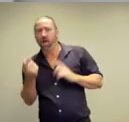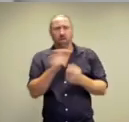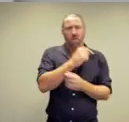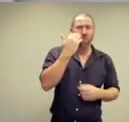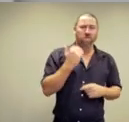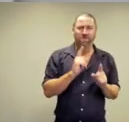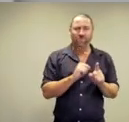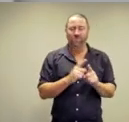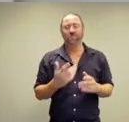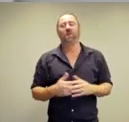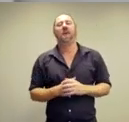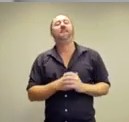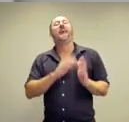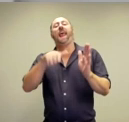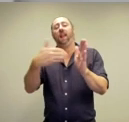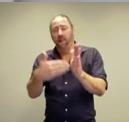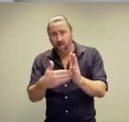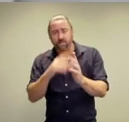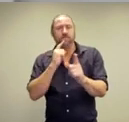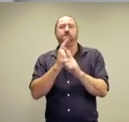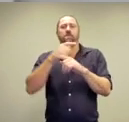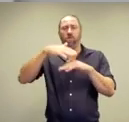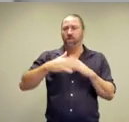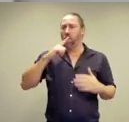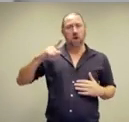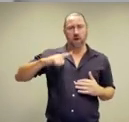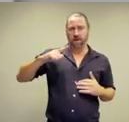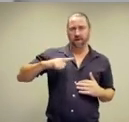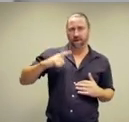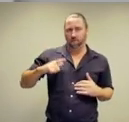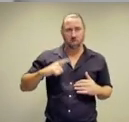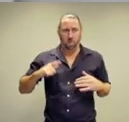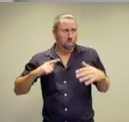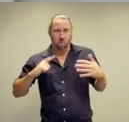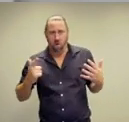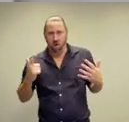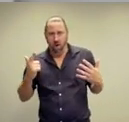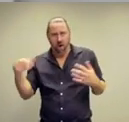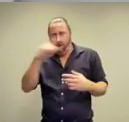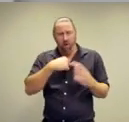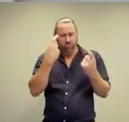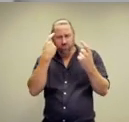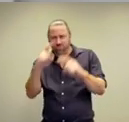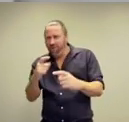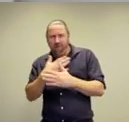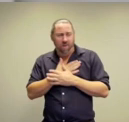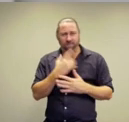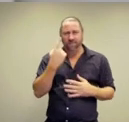through its repurposing. Finally, I’m going to end with a bit of a reflection of why, why are we so obsessed with the